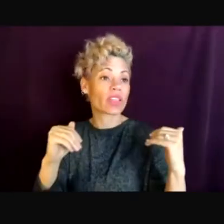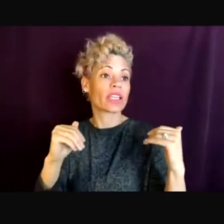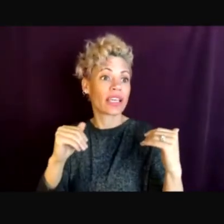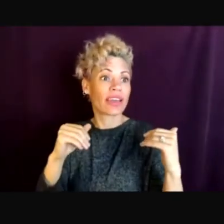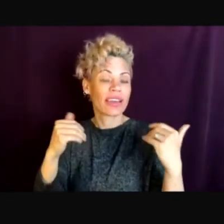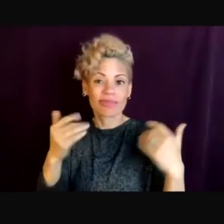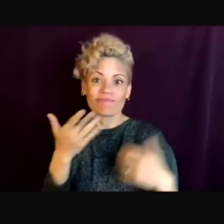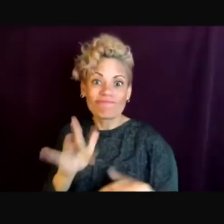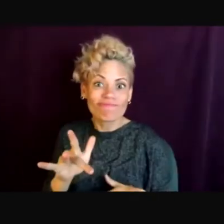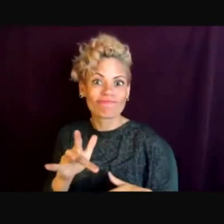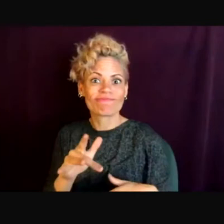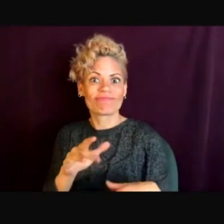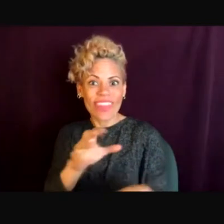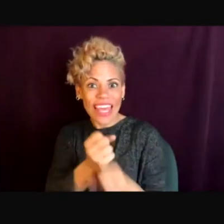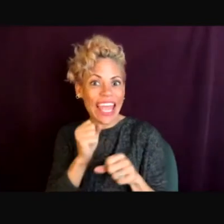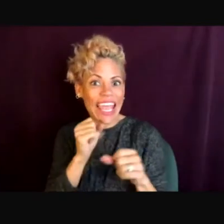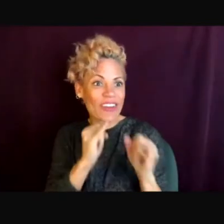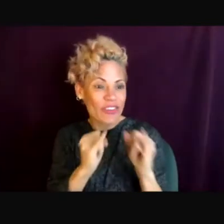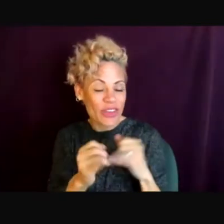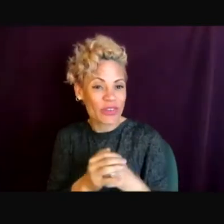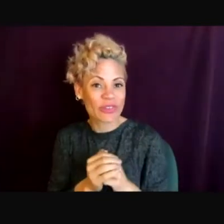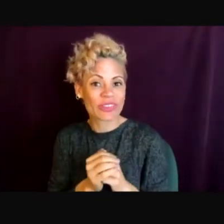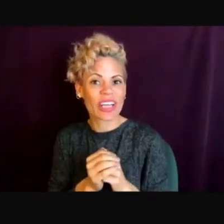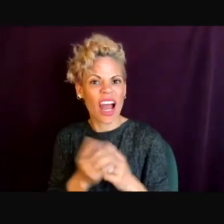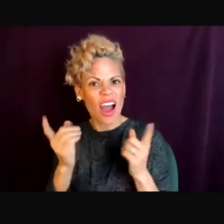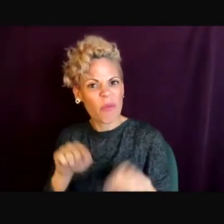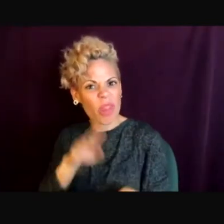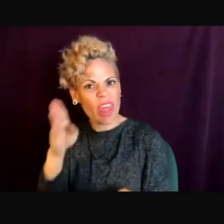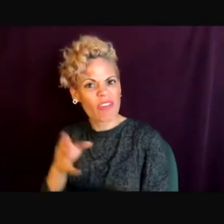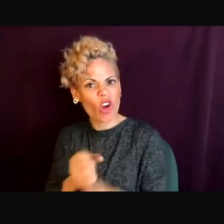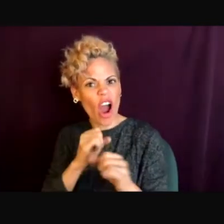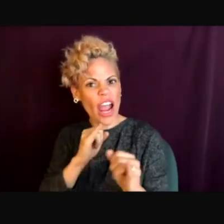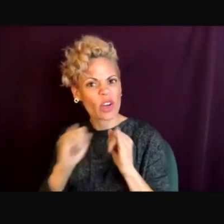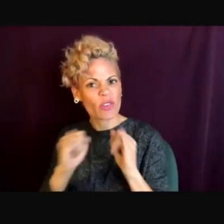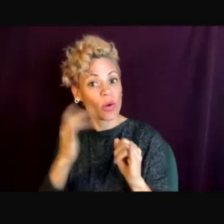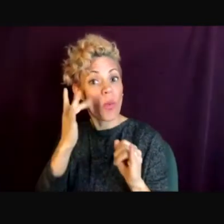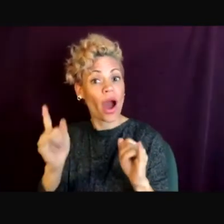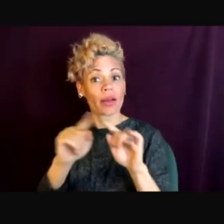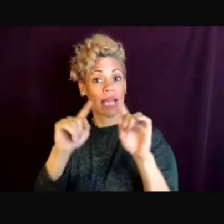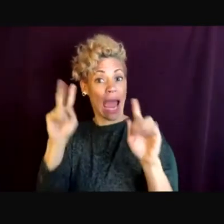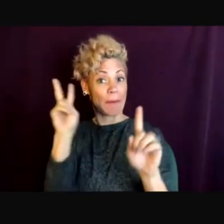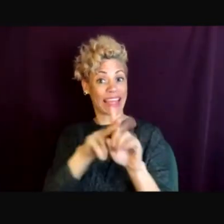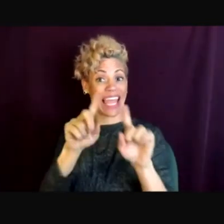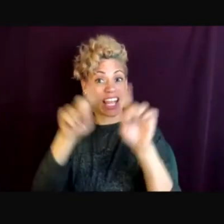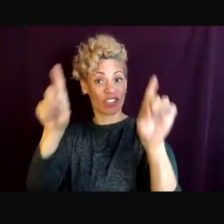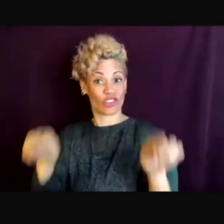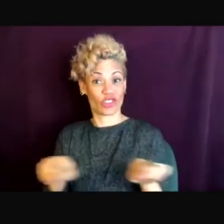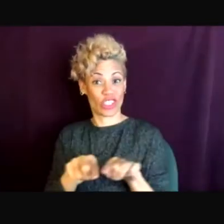And I never got an interview. Cause on the application was the word epilepsy.